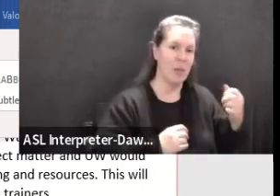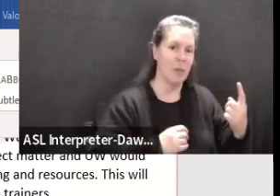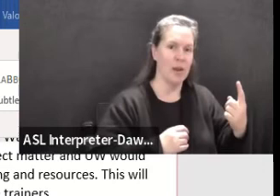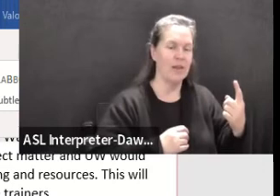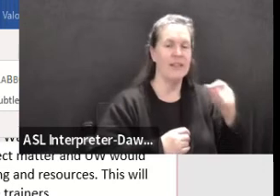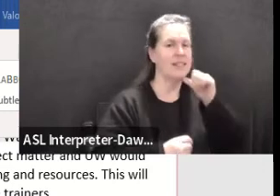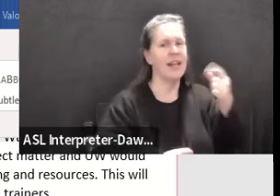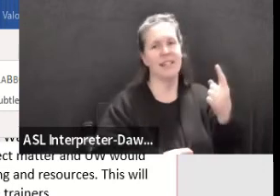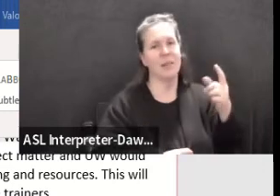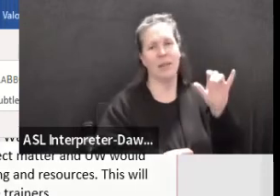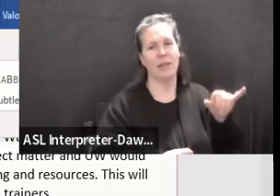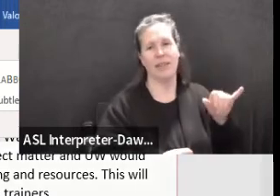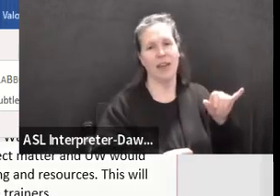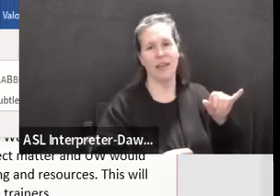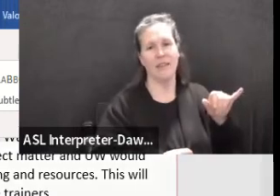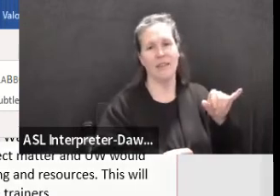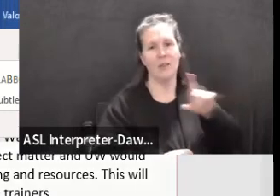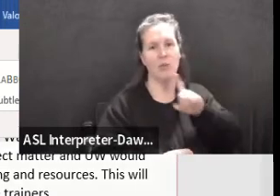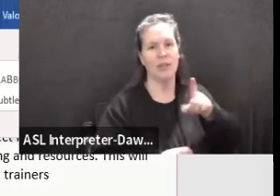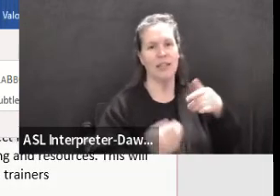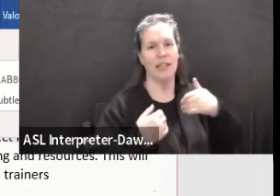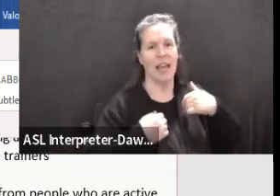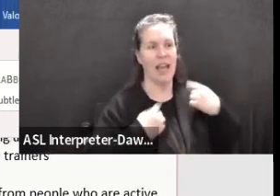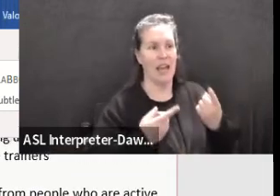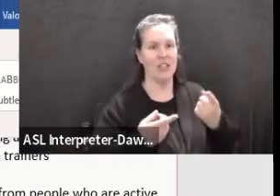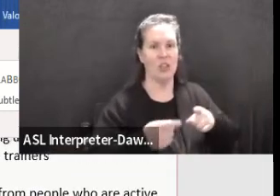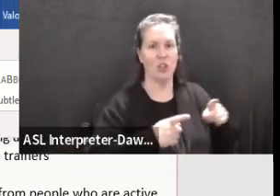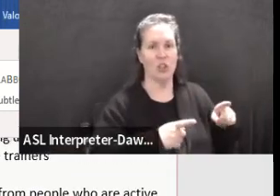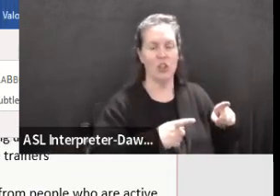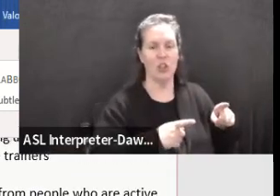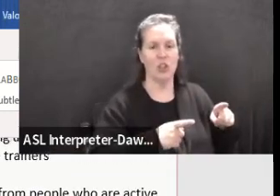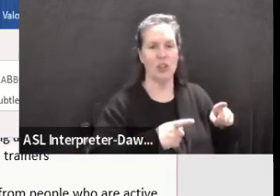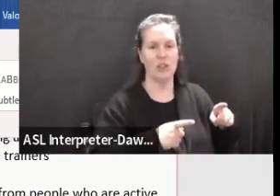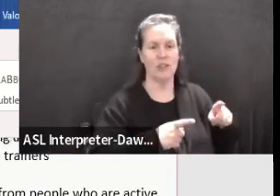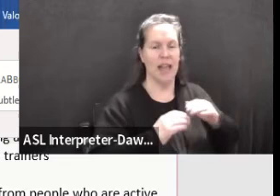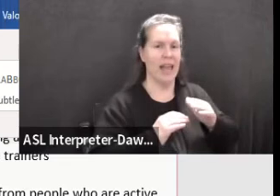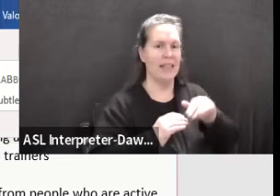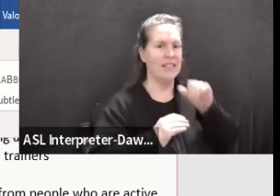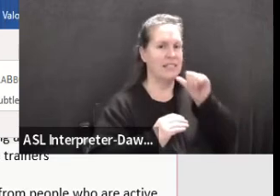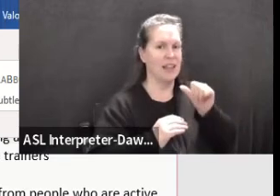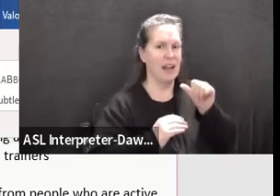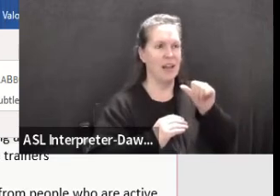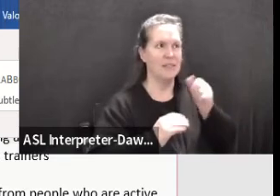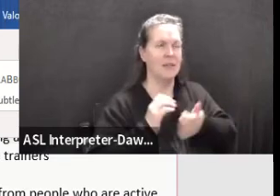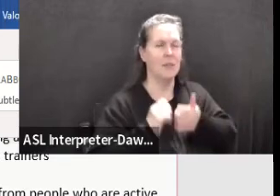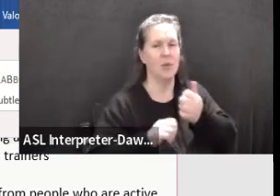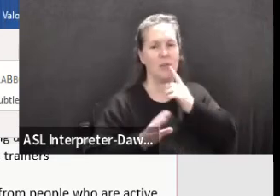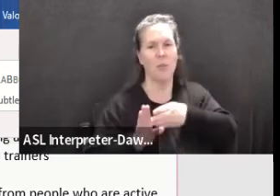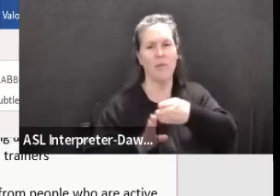that really has occurred. And not, at least not in, most of the professions that I have worked with.